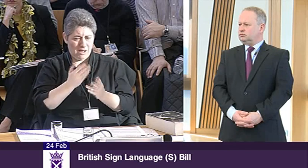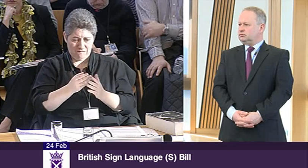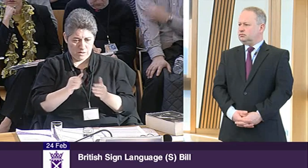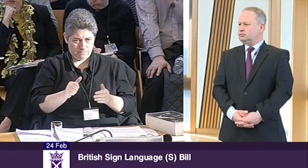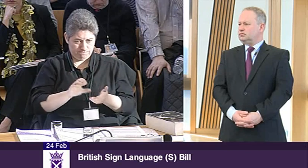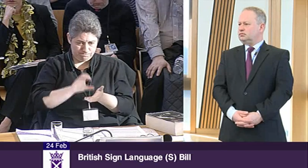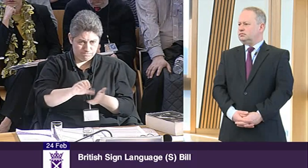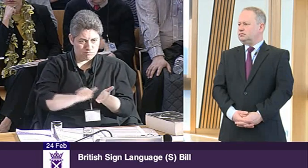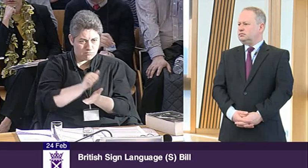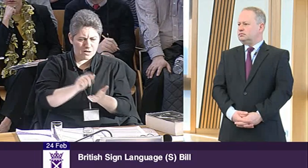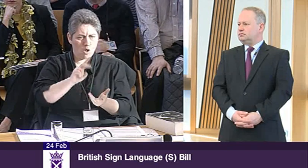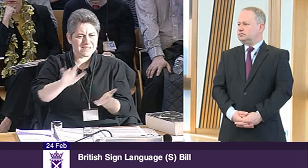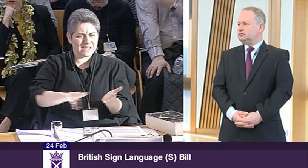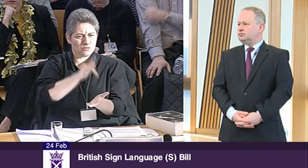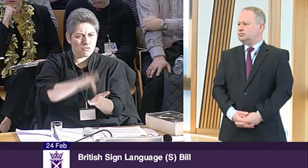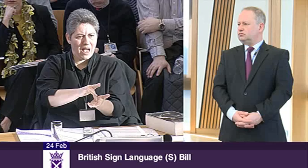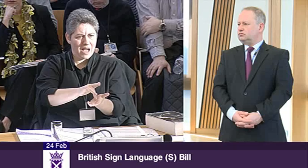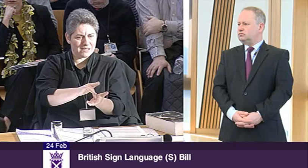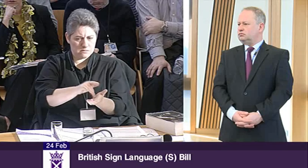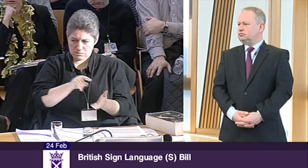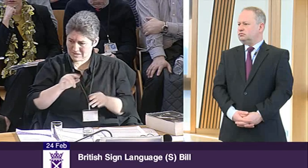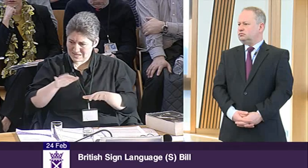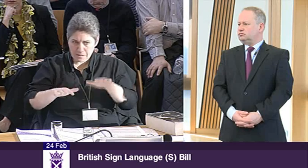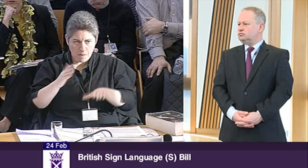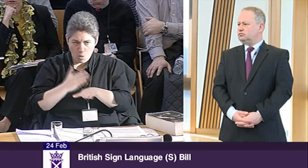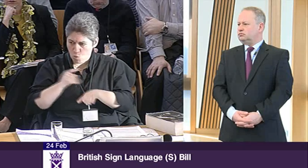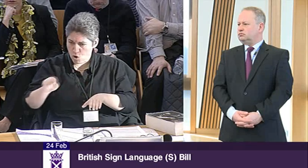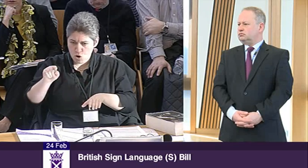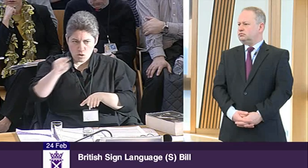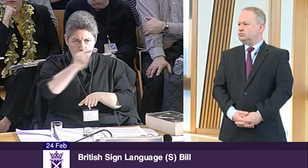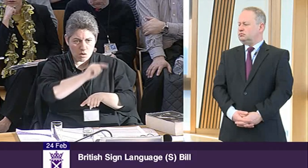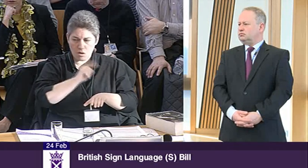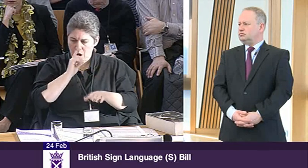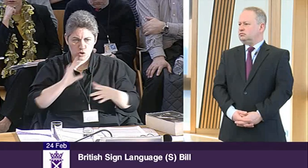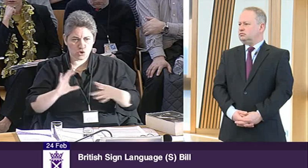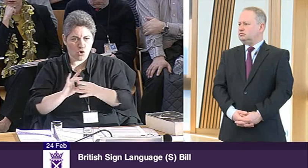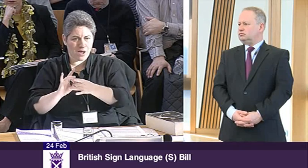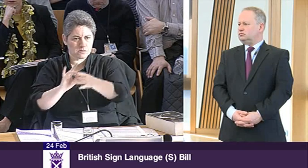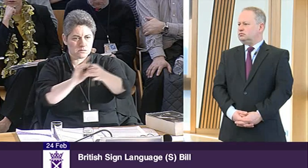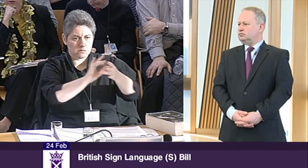increase in online services. Such services are not provided in a centralised way, which